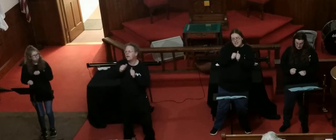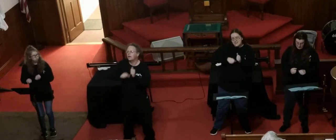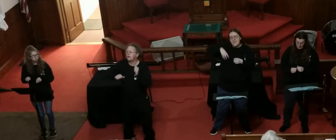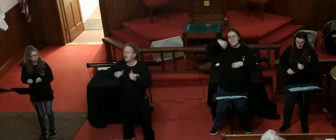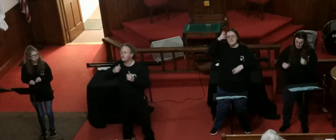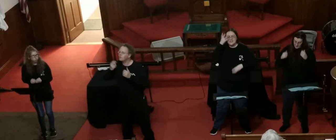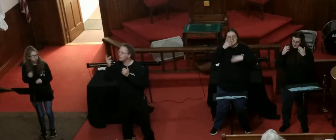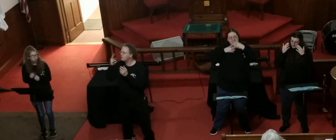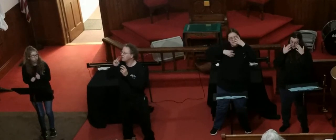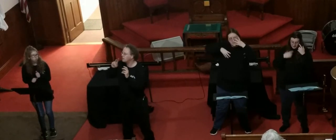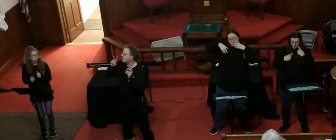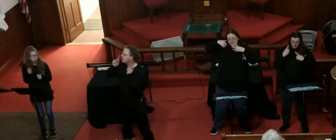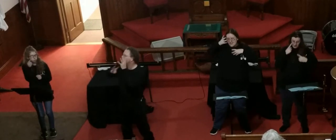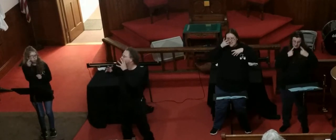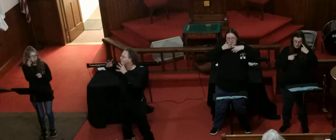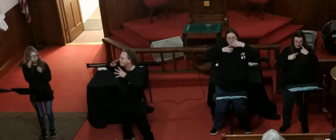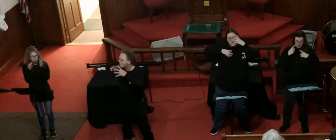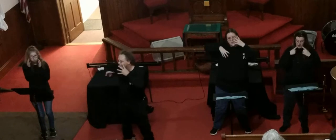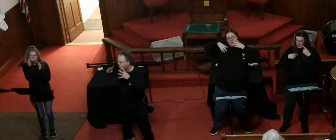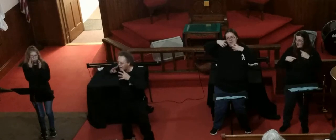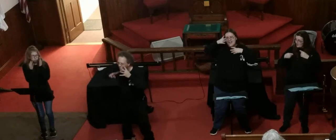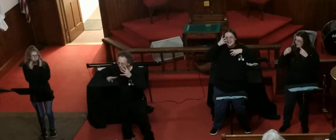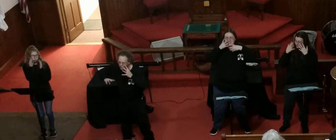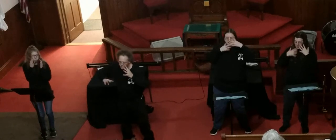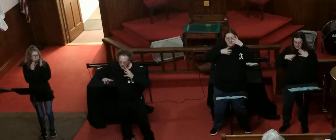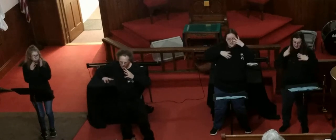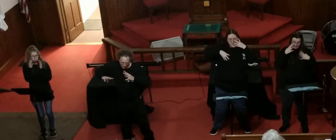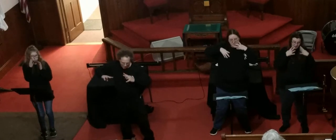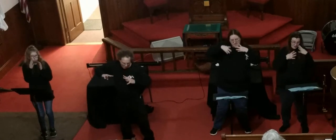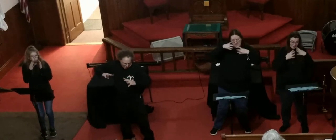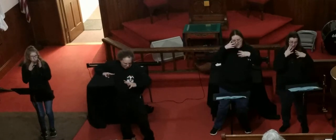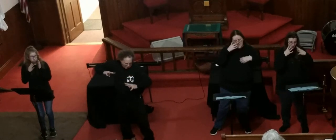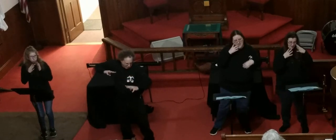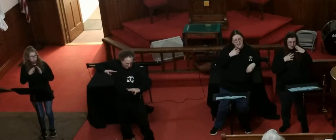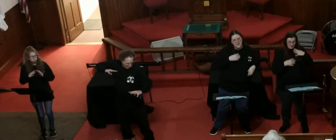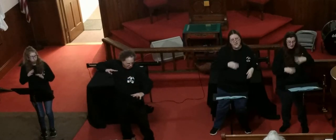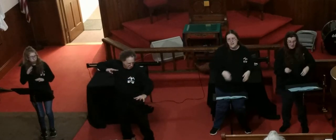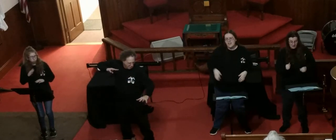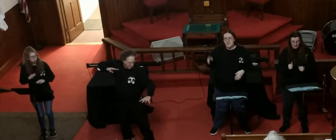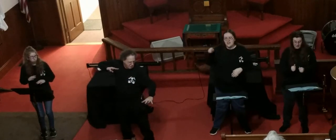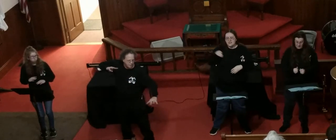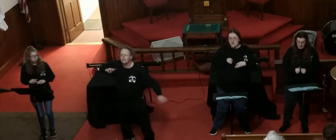And every tear I shed